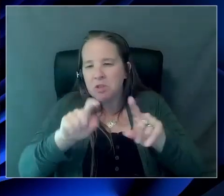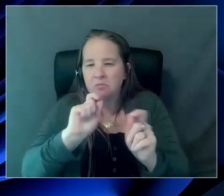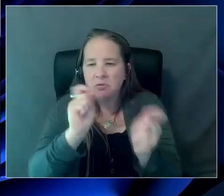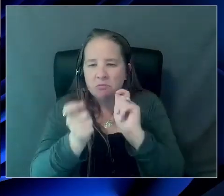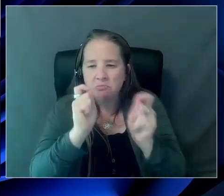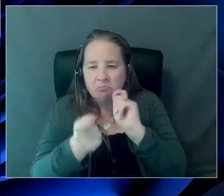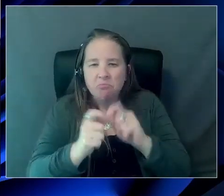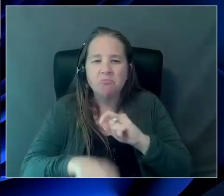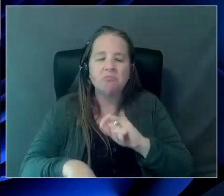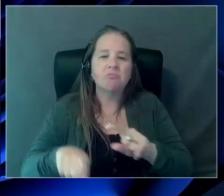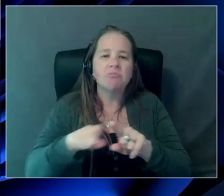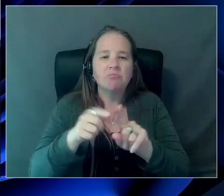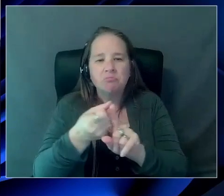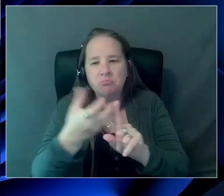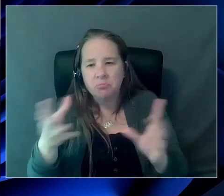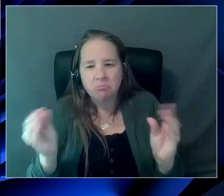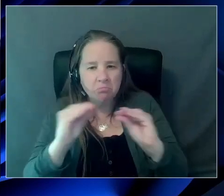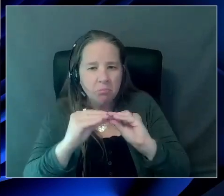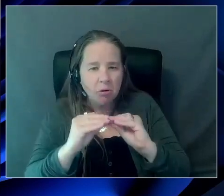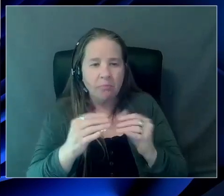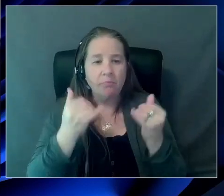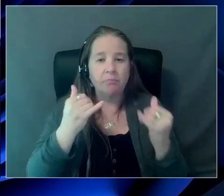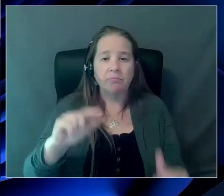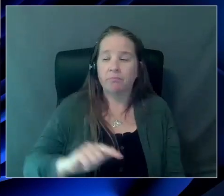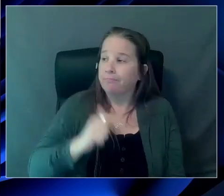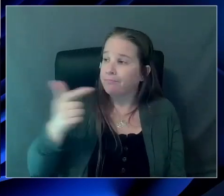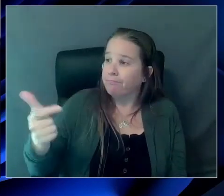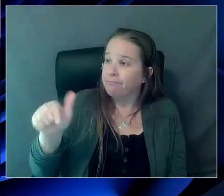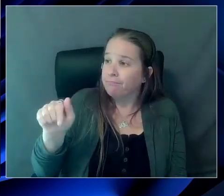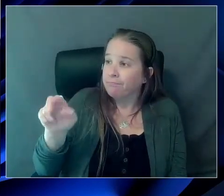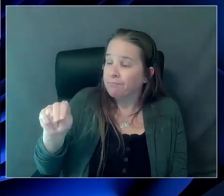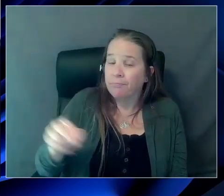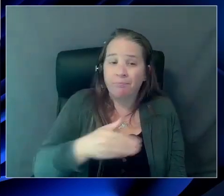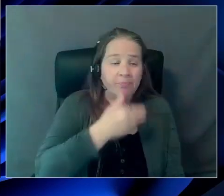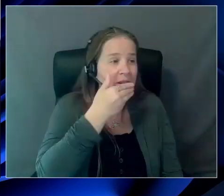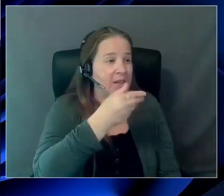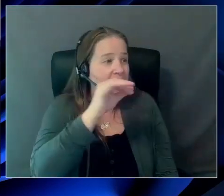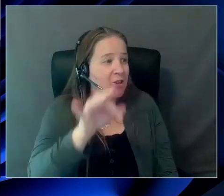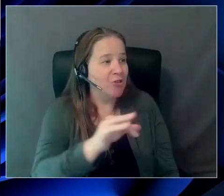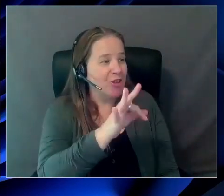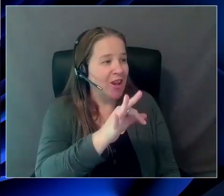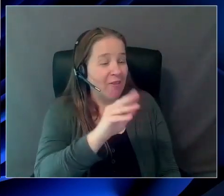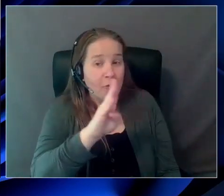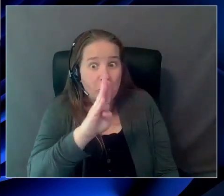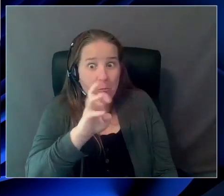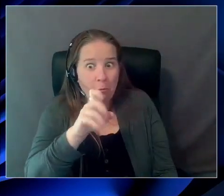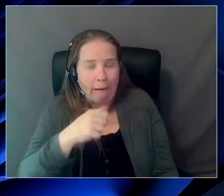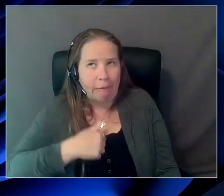and more so Ann. Thank you Jeff, Brett. You know I didn't mean to forget about you, but you could.